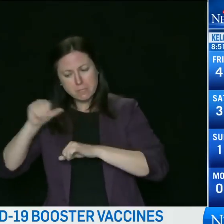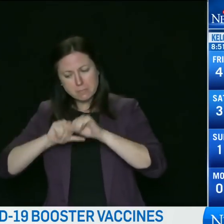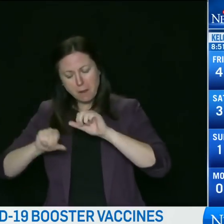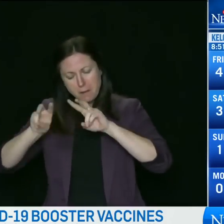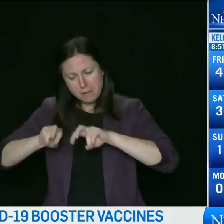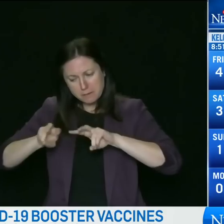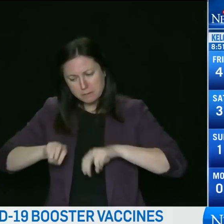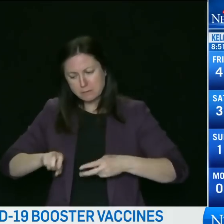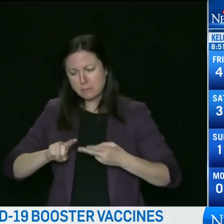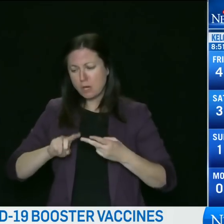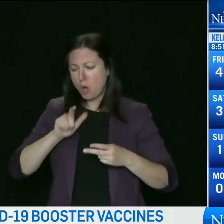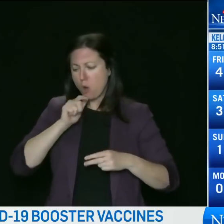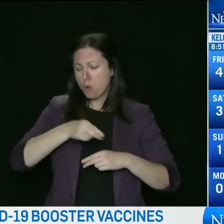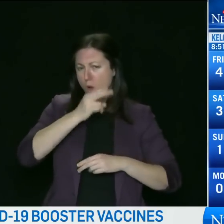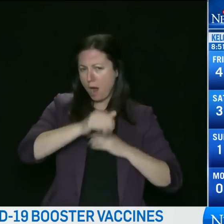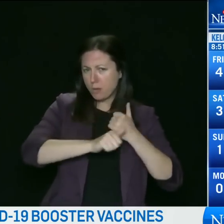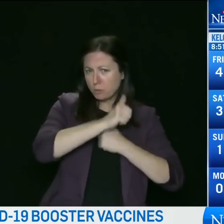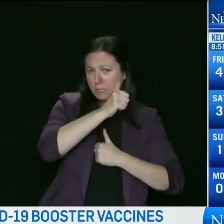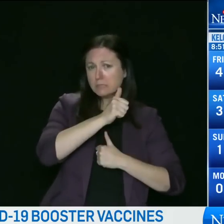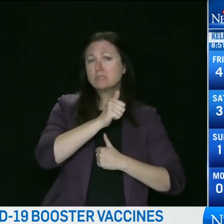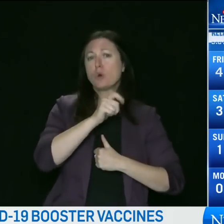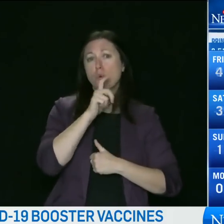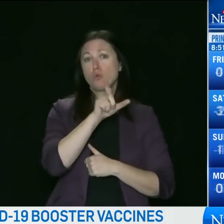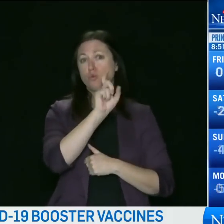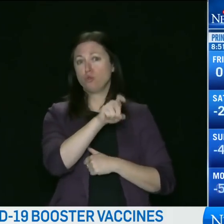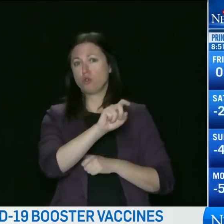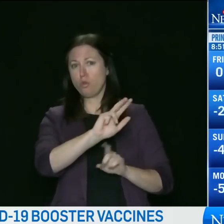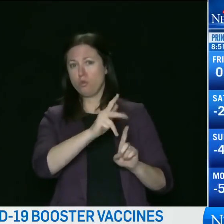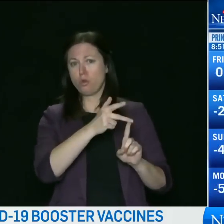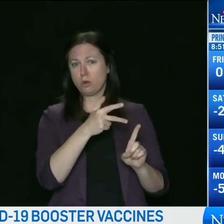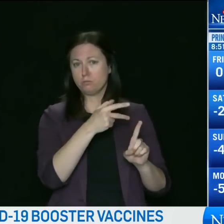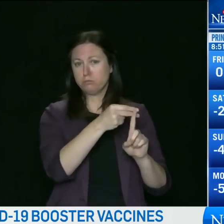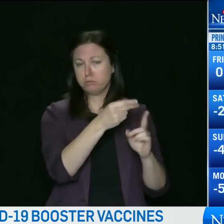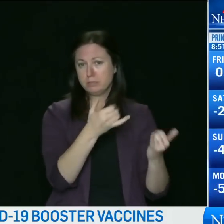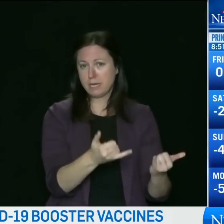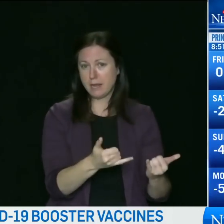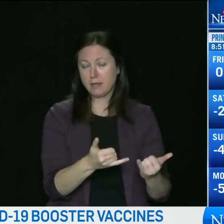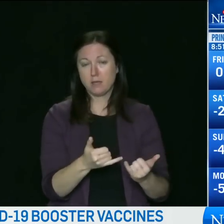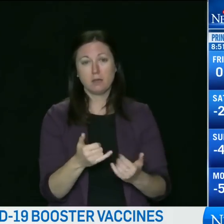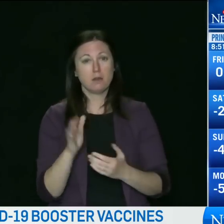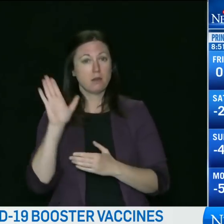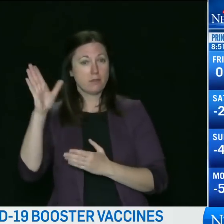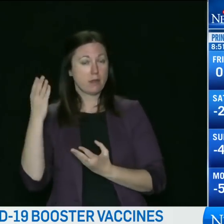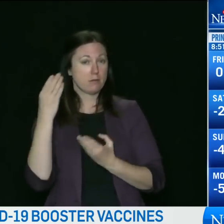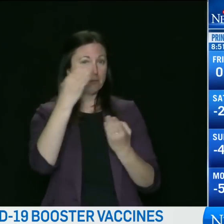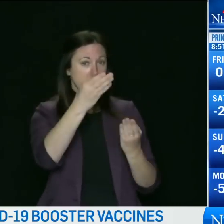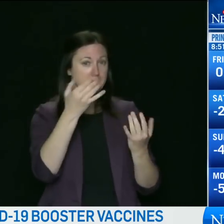SAY, EVERYBODY, GET A BOOSTER. THEY'VE BEEN FOCUSING ON THE SCIENCE AND FOCUSING ON THE